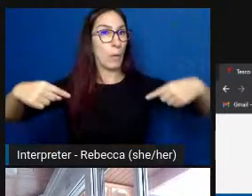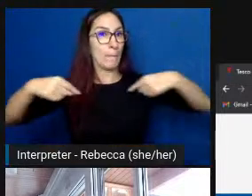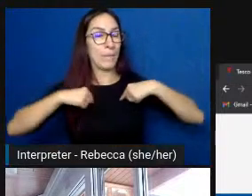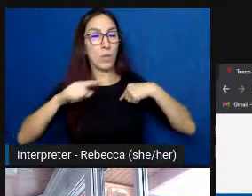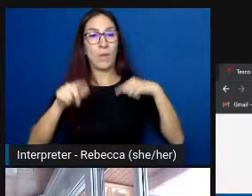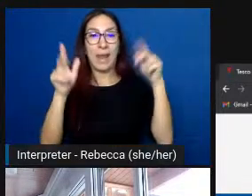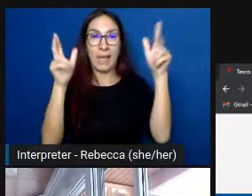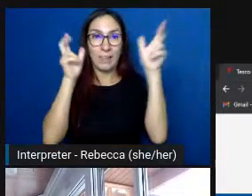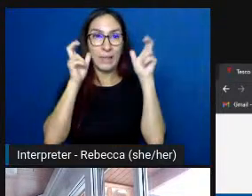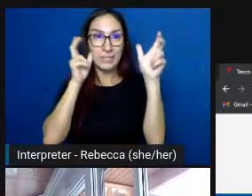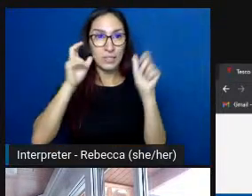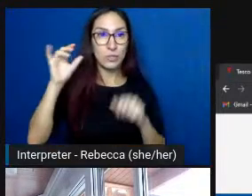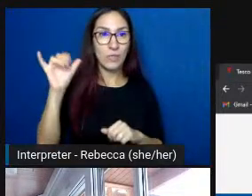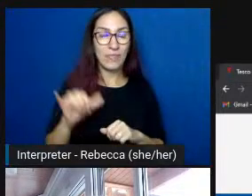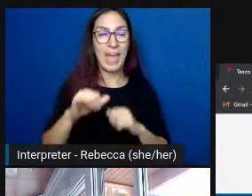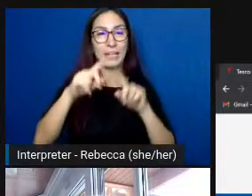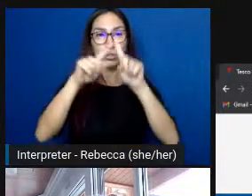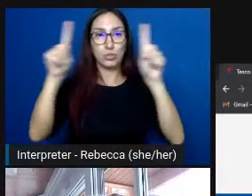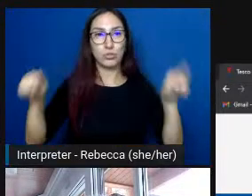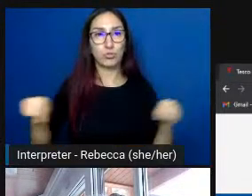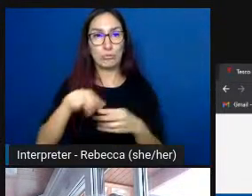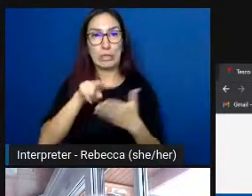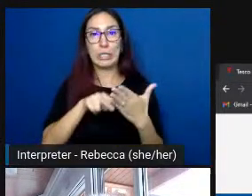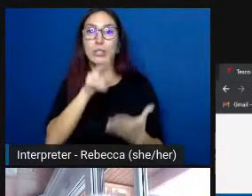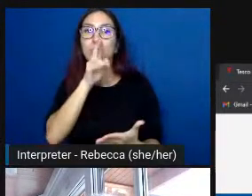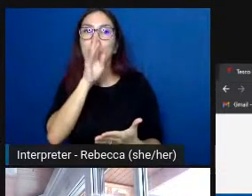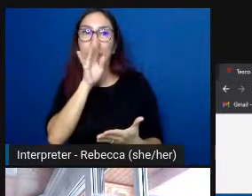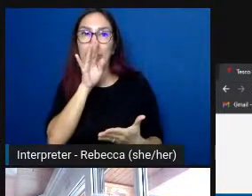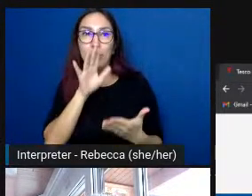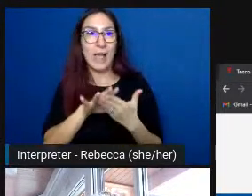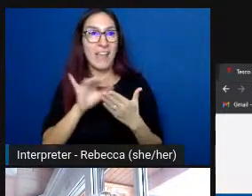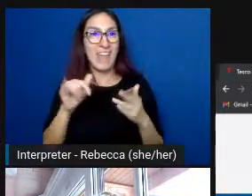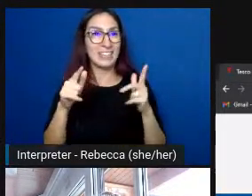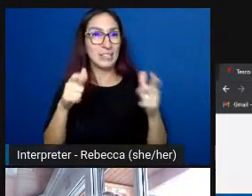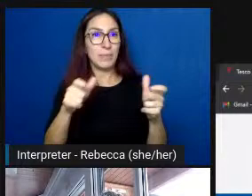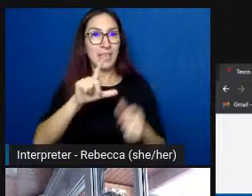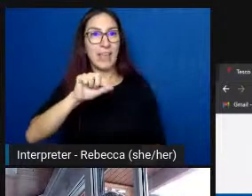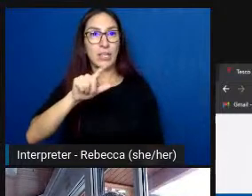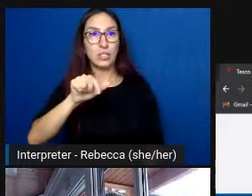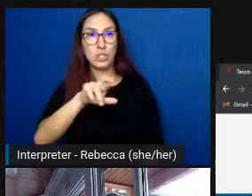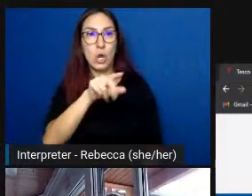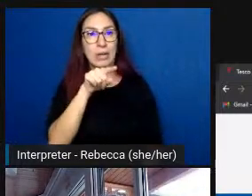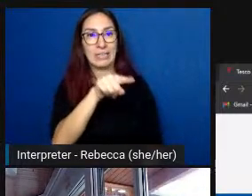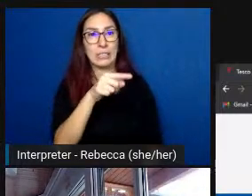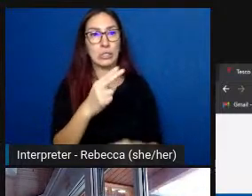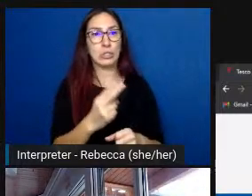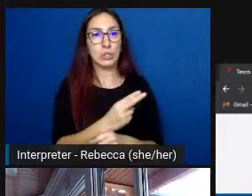Picca Neri: . Sorry. A few things here. First of all I don't know about you but to me when I listen to that, to